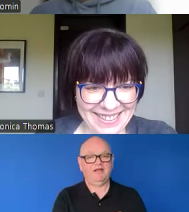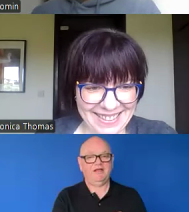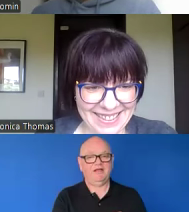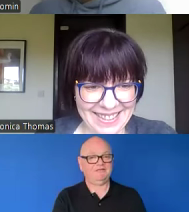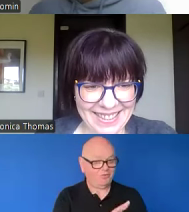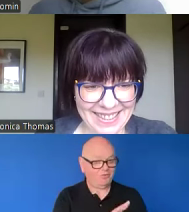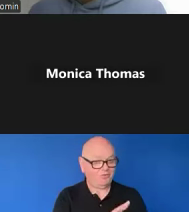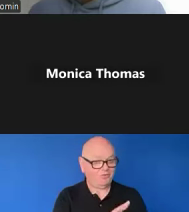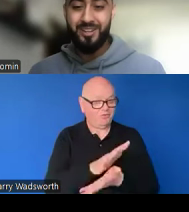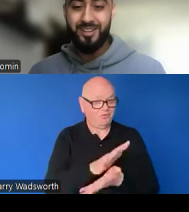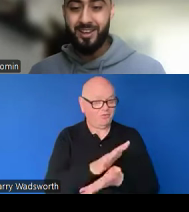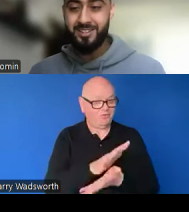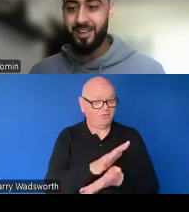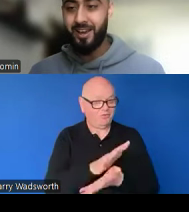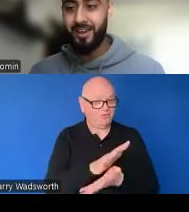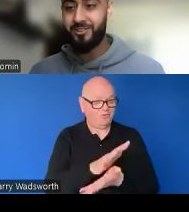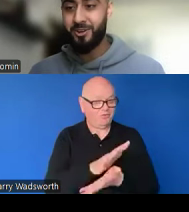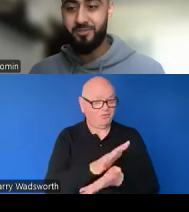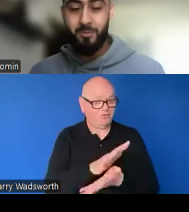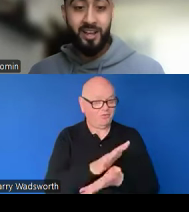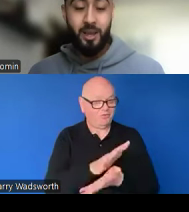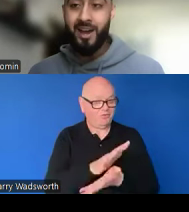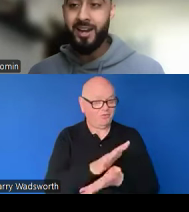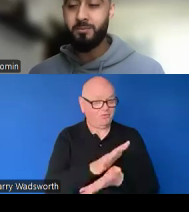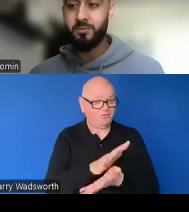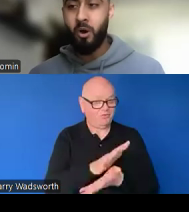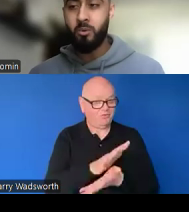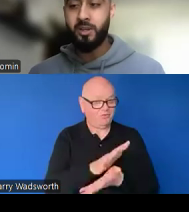Yes, thanks to that introduction from Monica. My name's Momin.